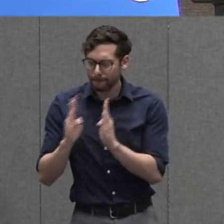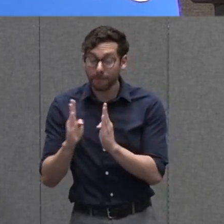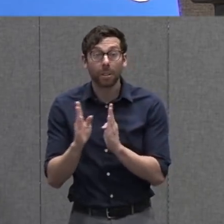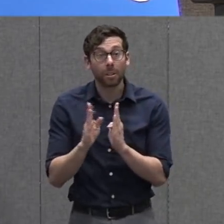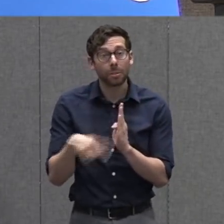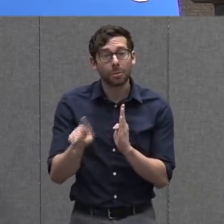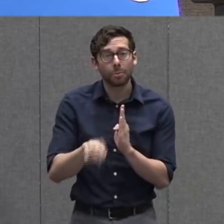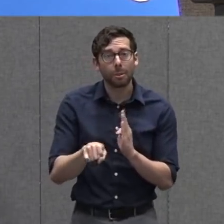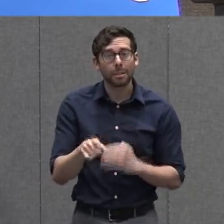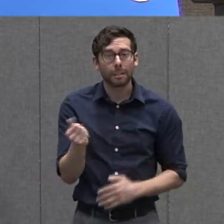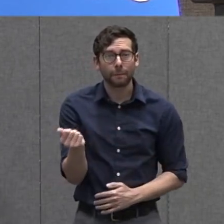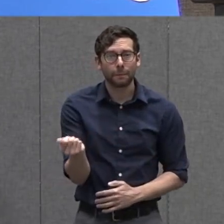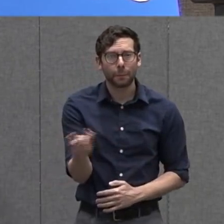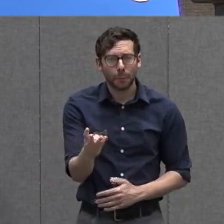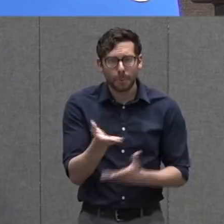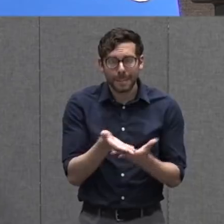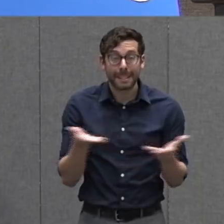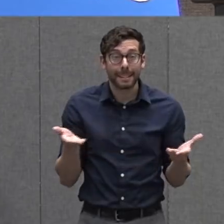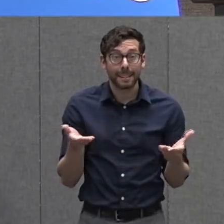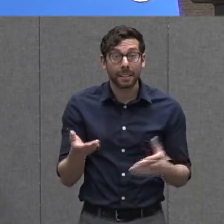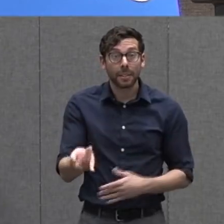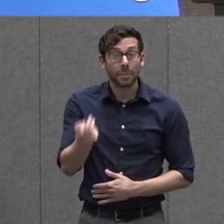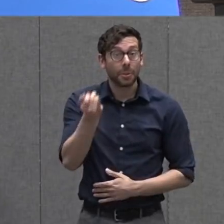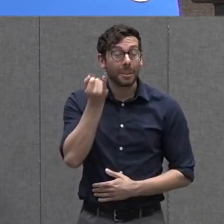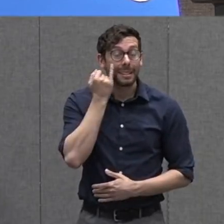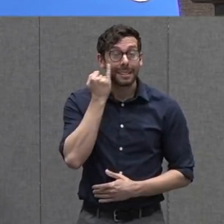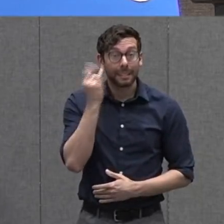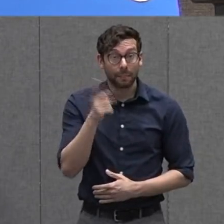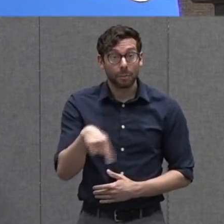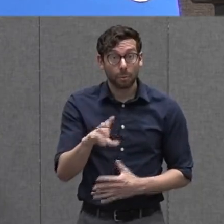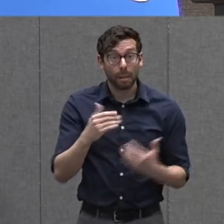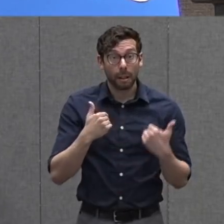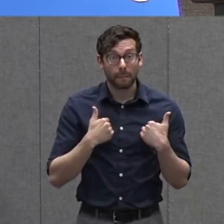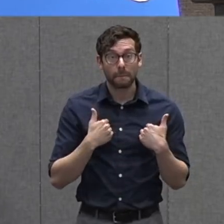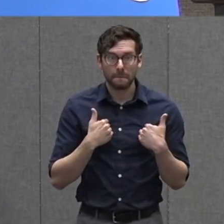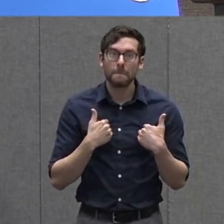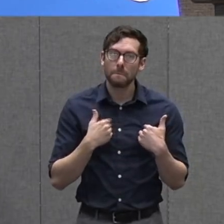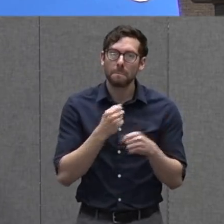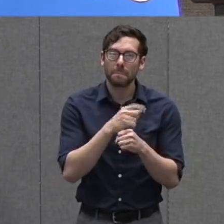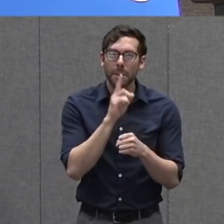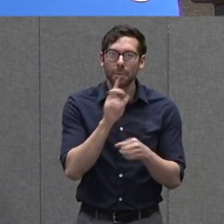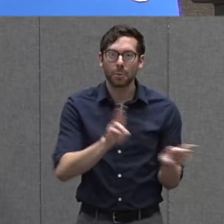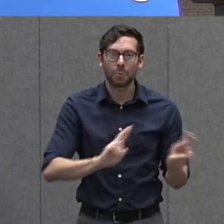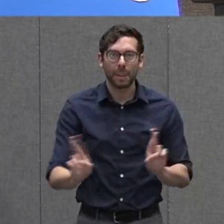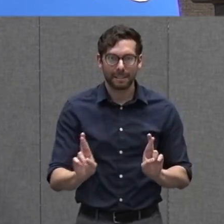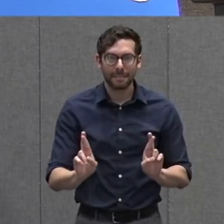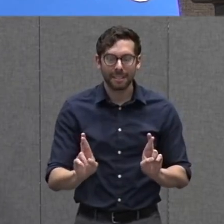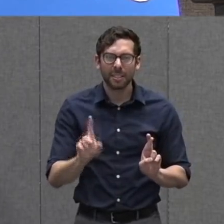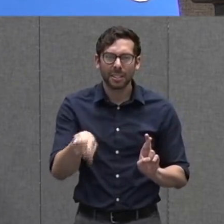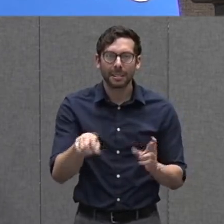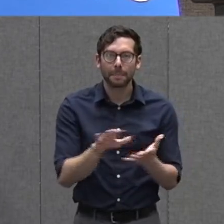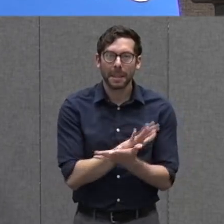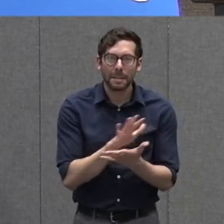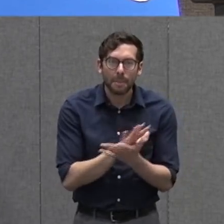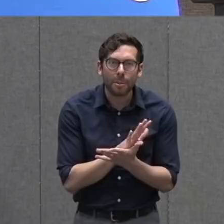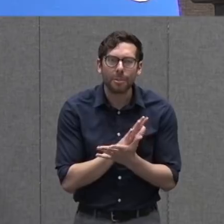If you have them available you can certainly get them ready today. I like pieces of paper, like post-it notes or just like little scraps of paper